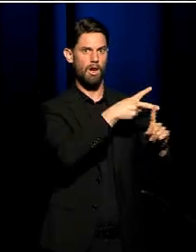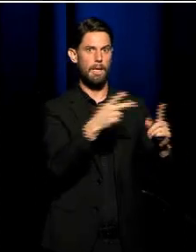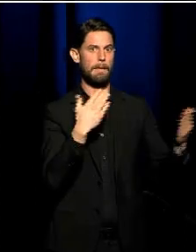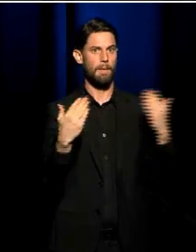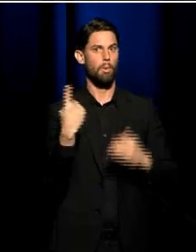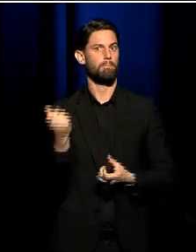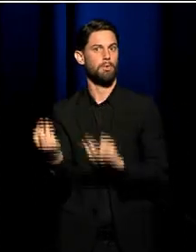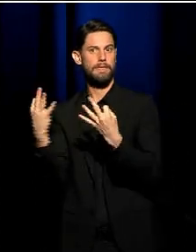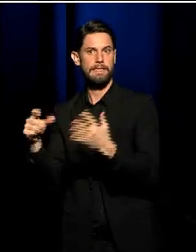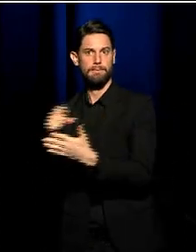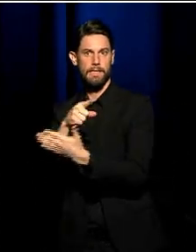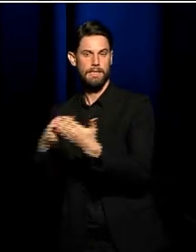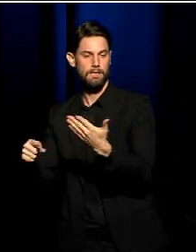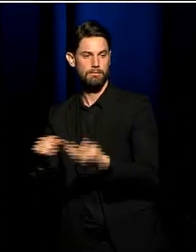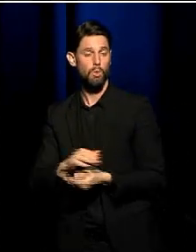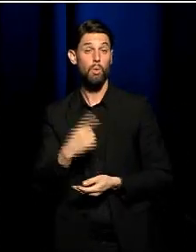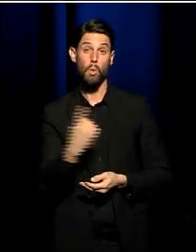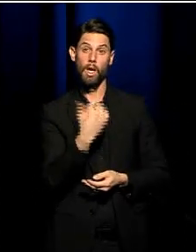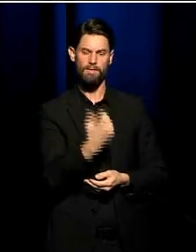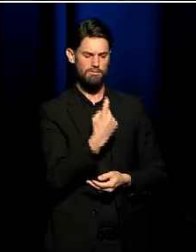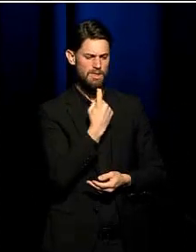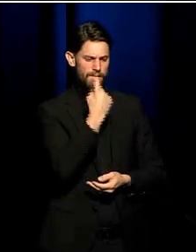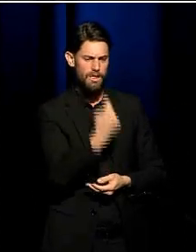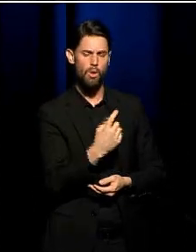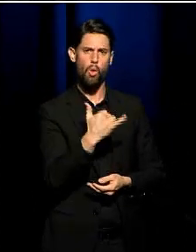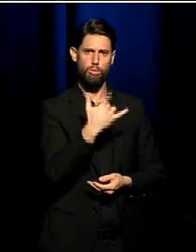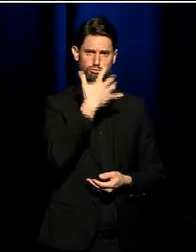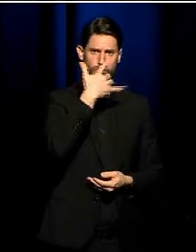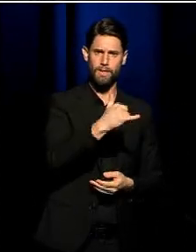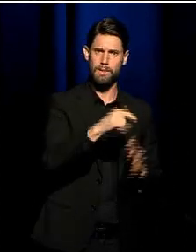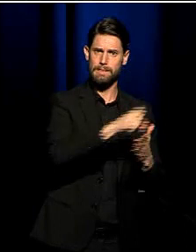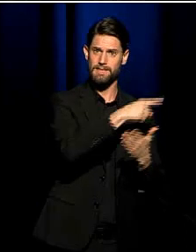someone with profound or severe disability, experiences physical or